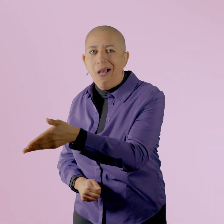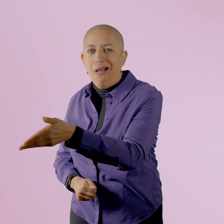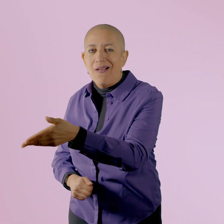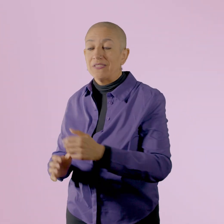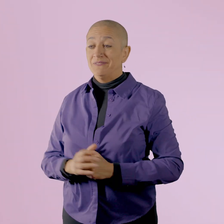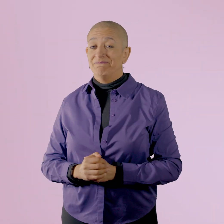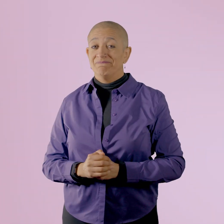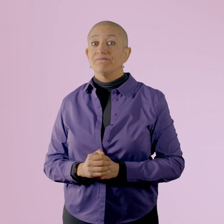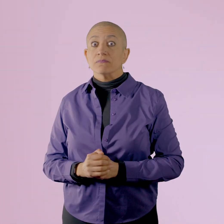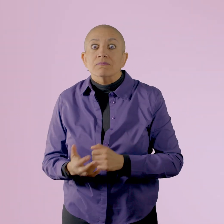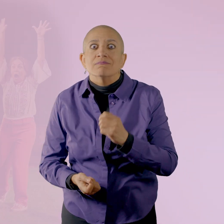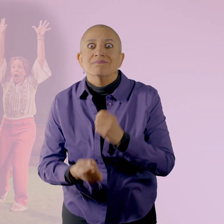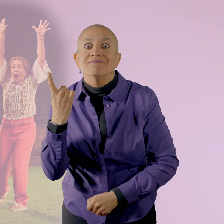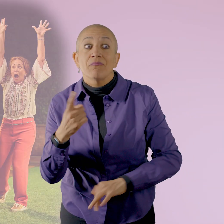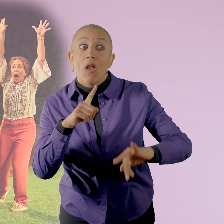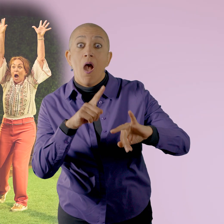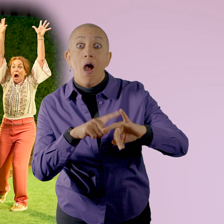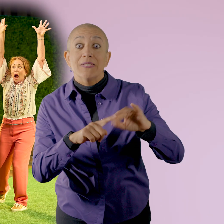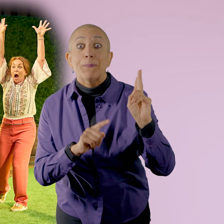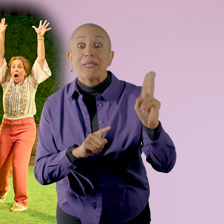When their husbands return unexpectedly,